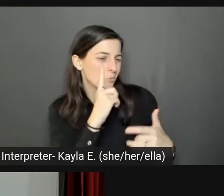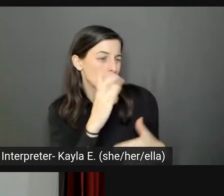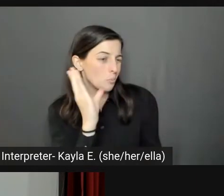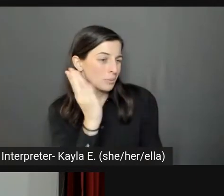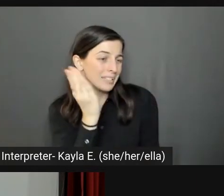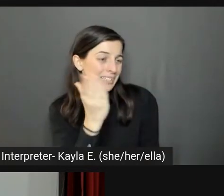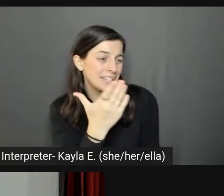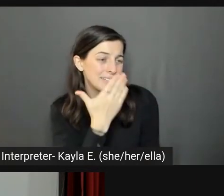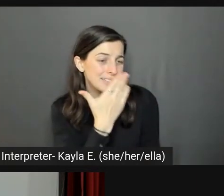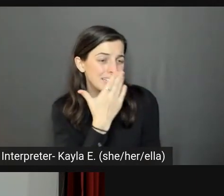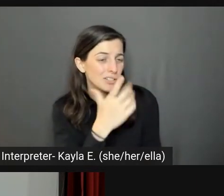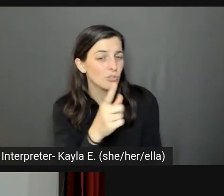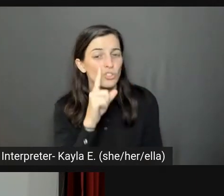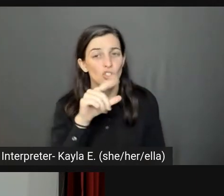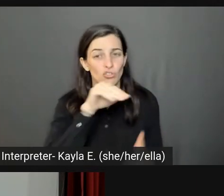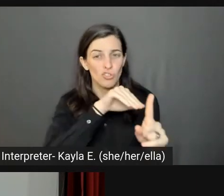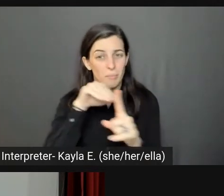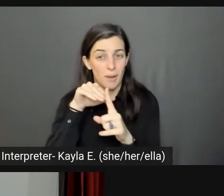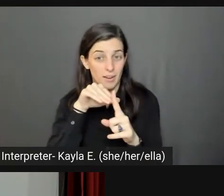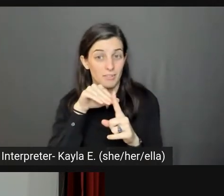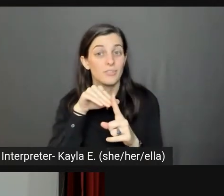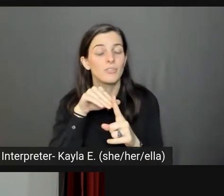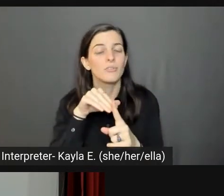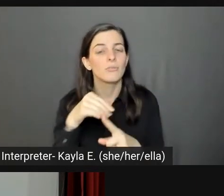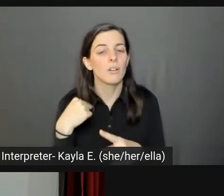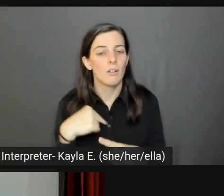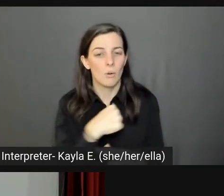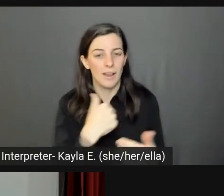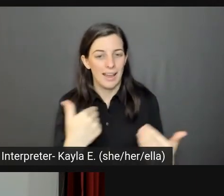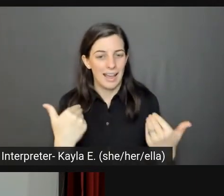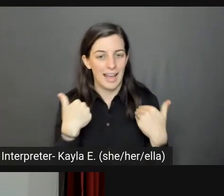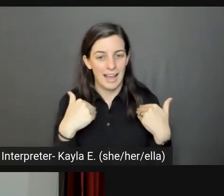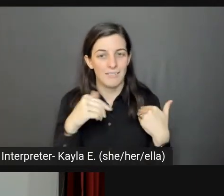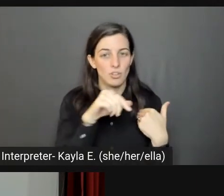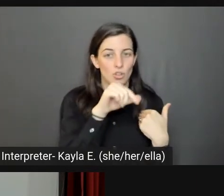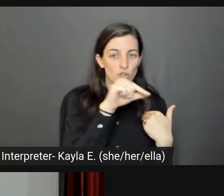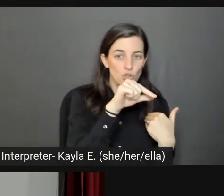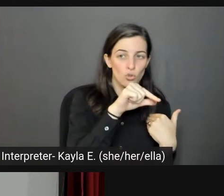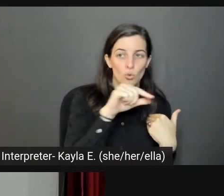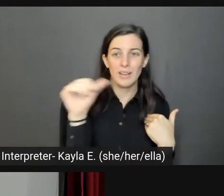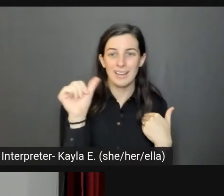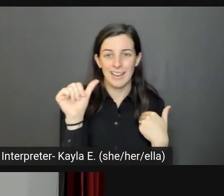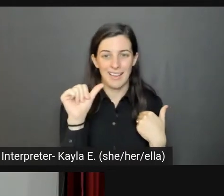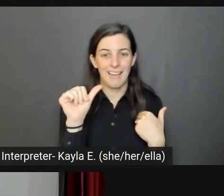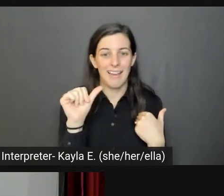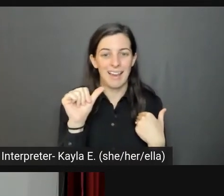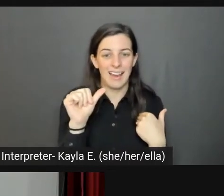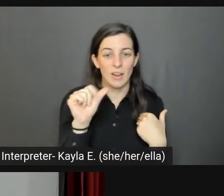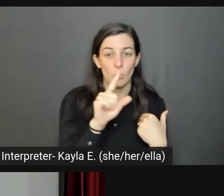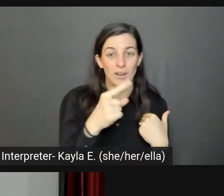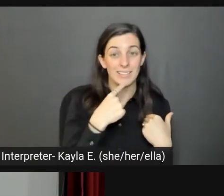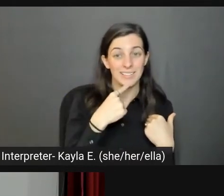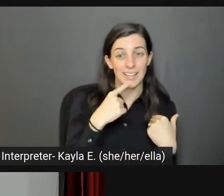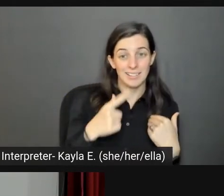Just as a reminder, we have the Q&A tab next to the live stream so that you can enter your questions.